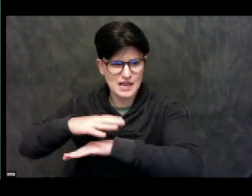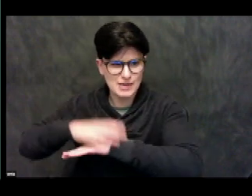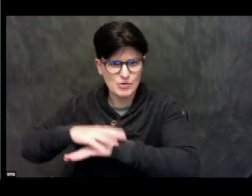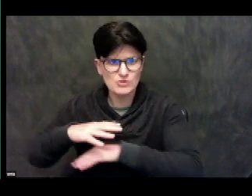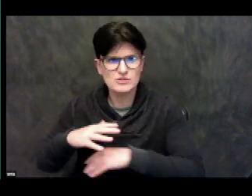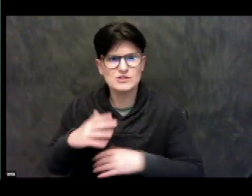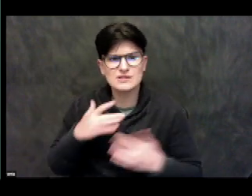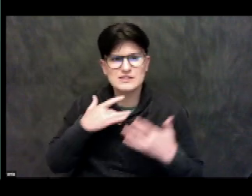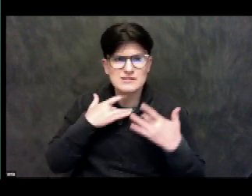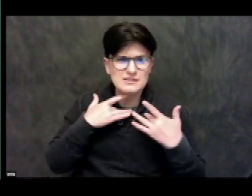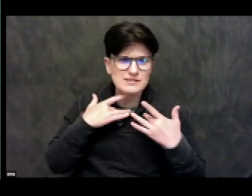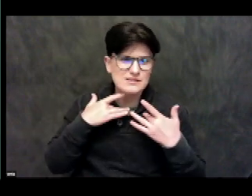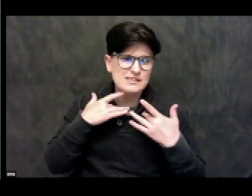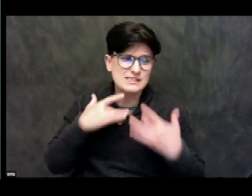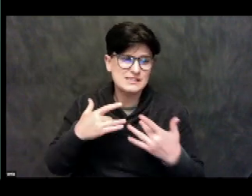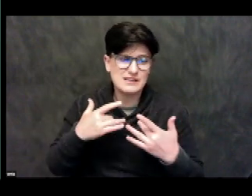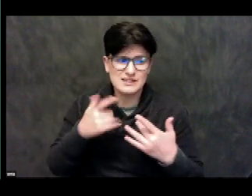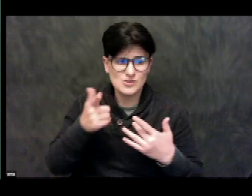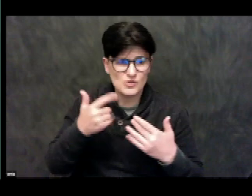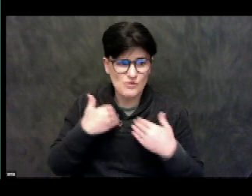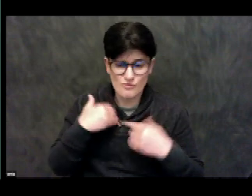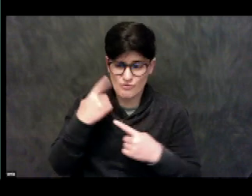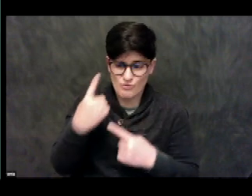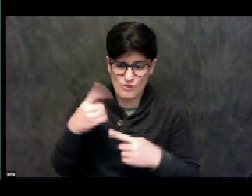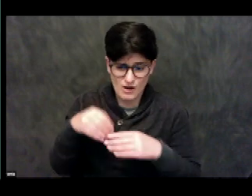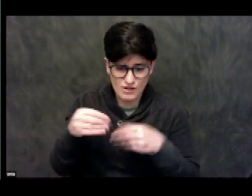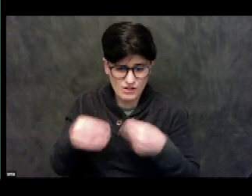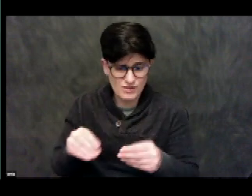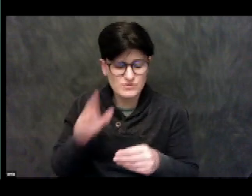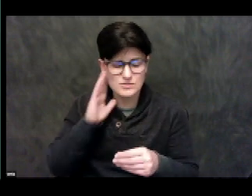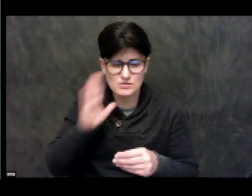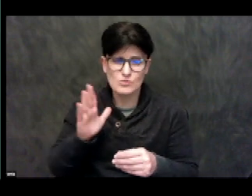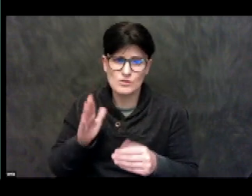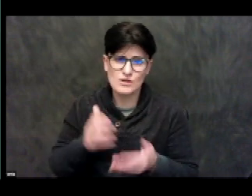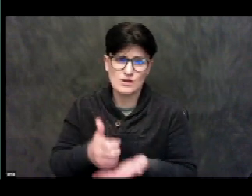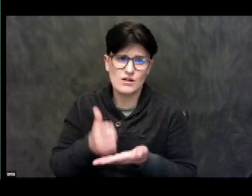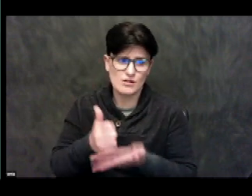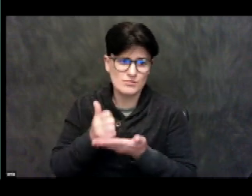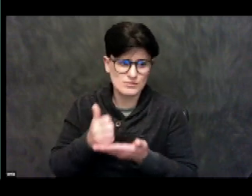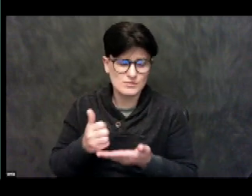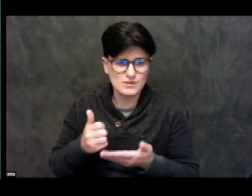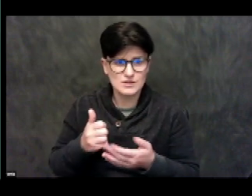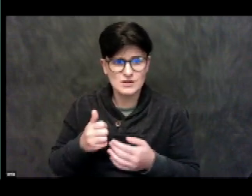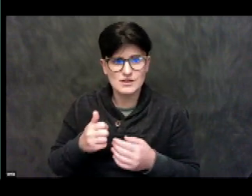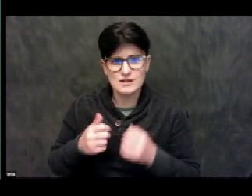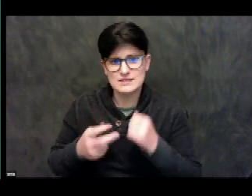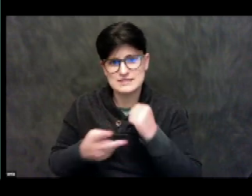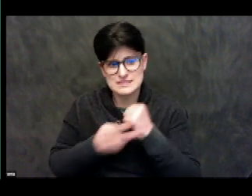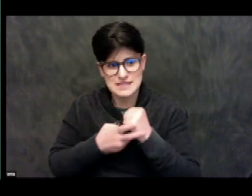Even having one in the office would be really helpful. And saving the room when you know that they're coming in.